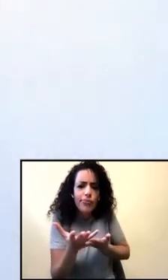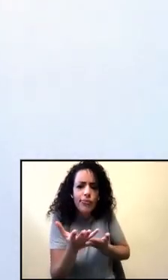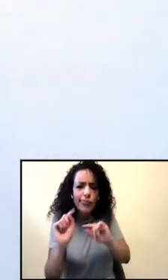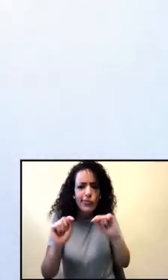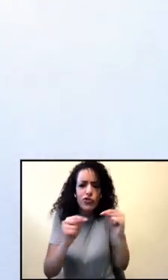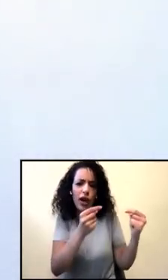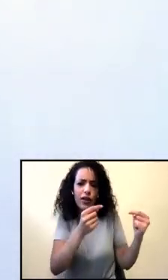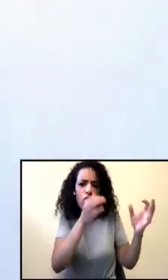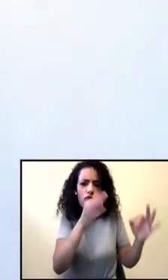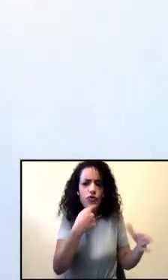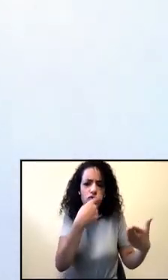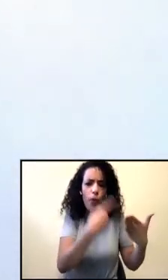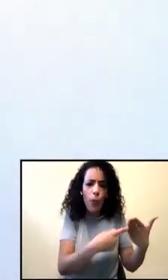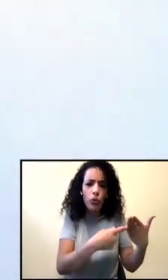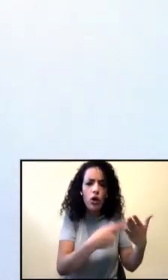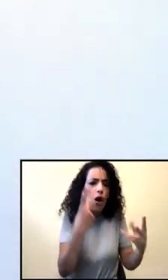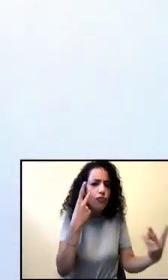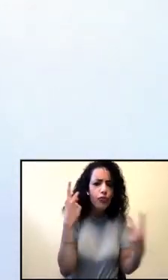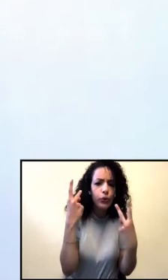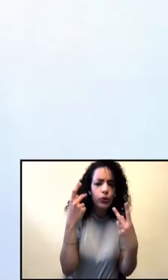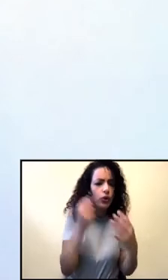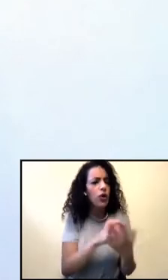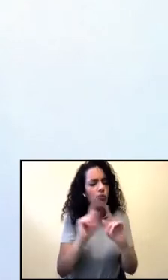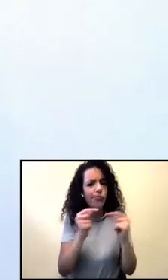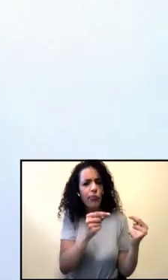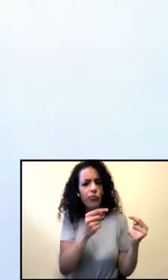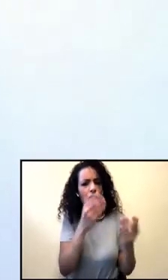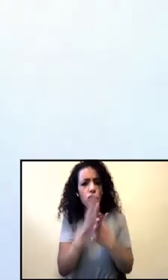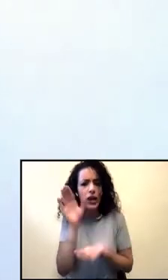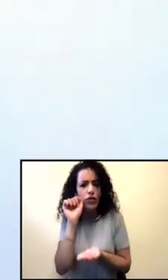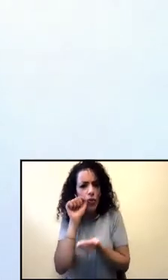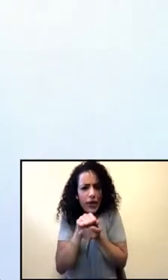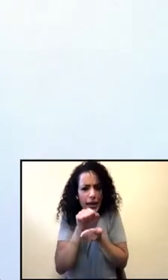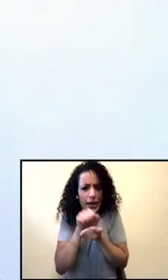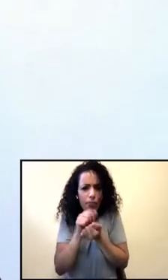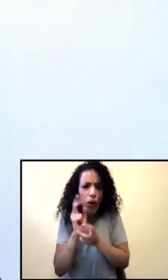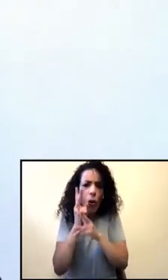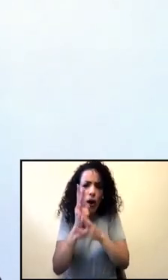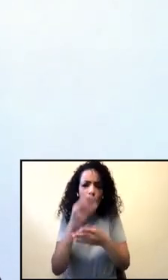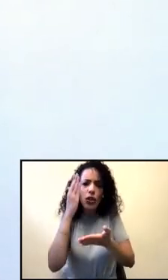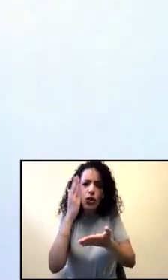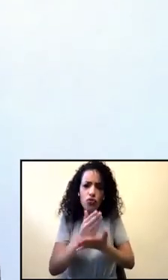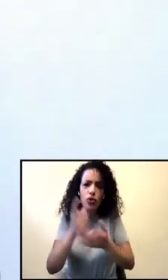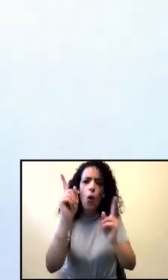and importantly to preserve the truth of what people were experiencing. Saidiya Hartman,